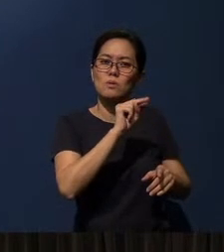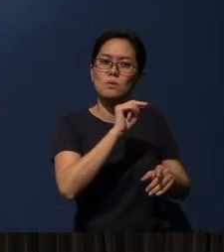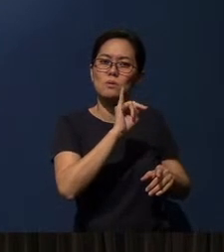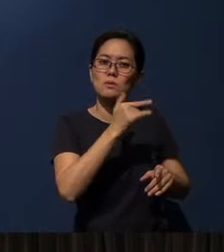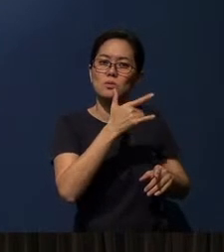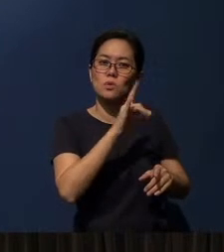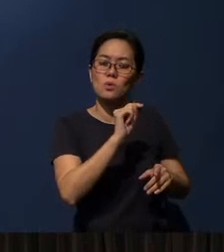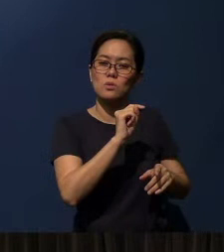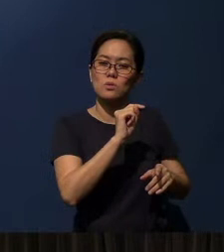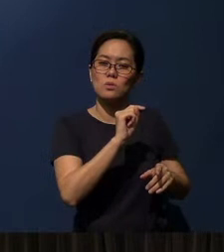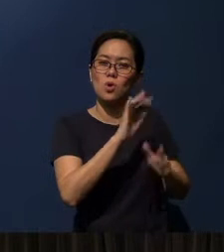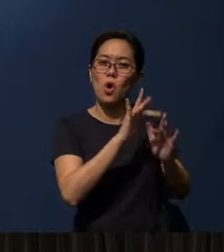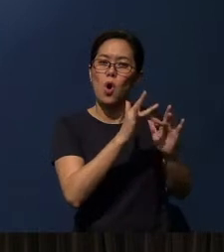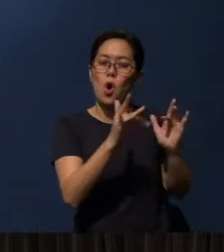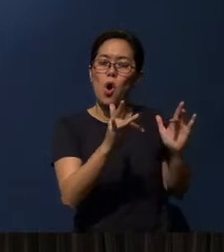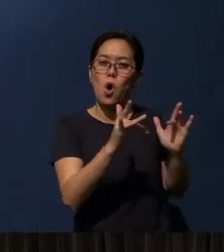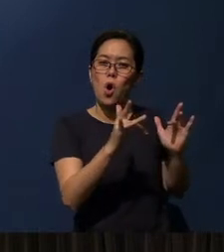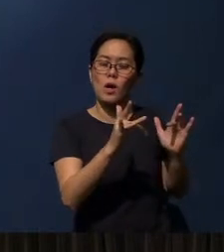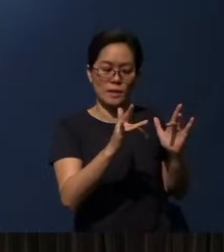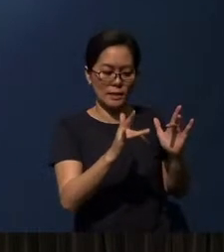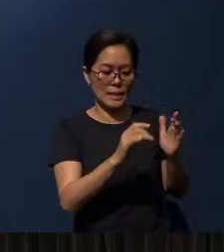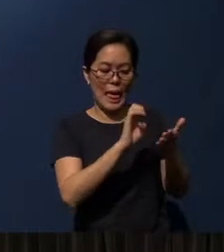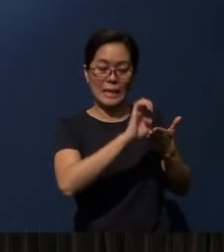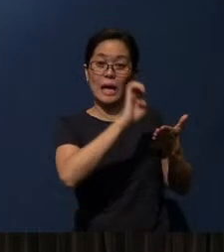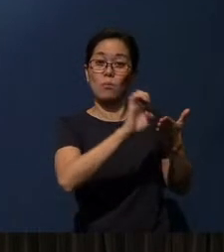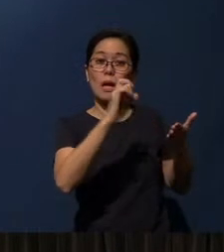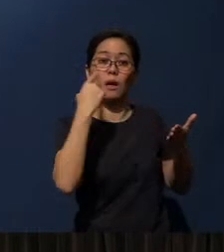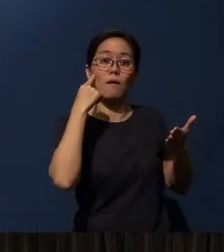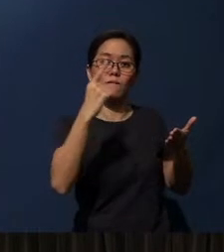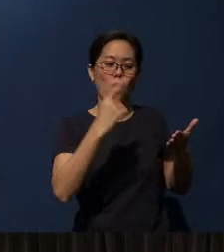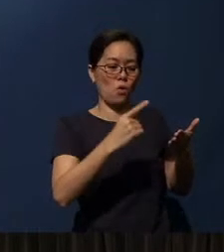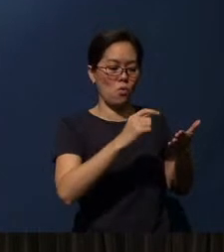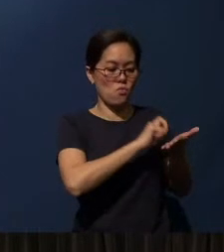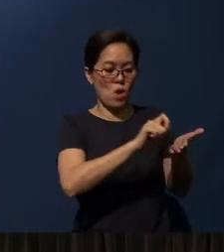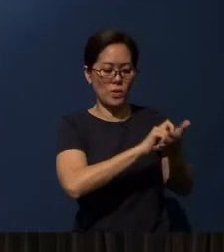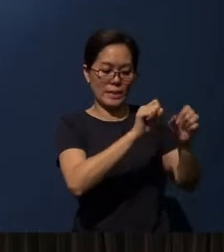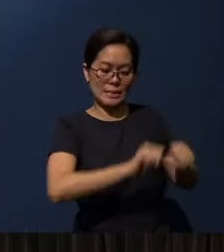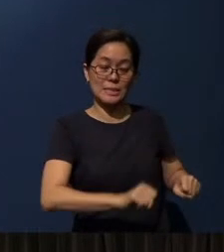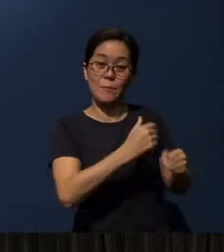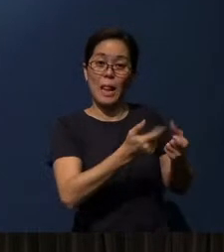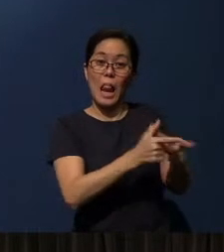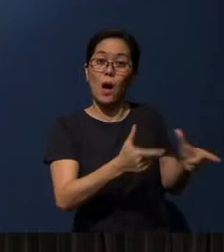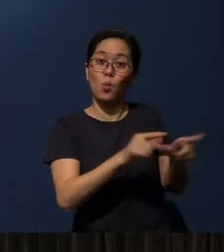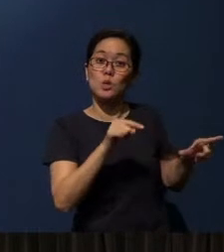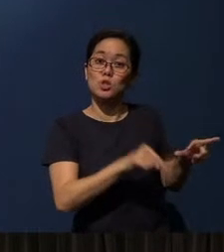which is an online encyclopedia for writing systems and languages.